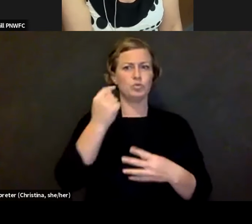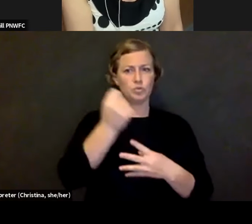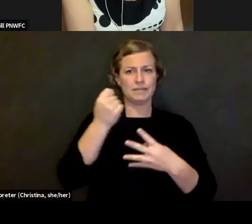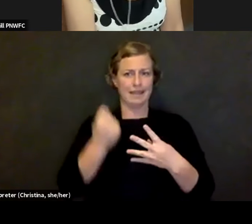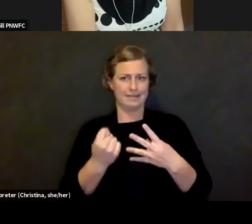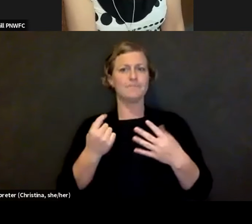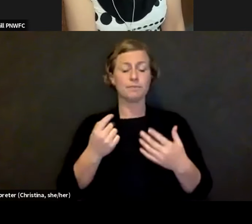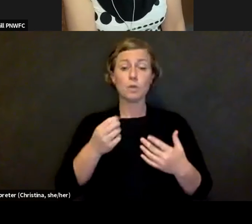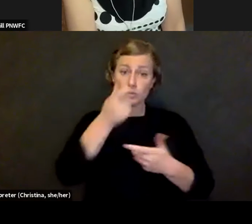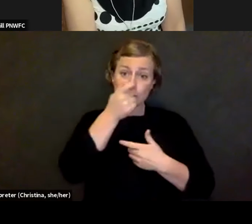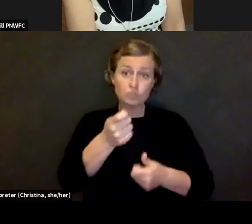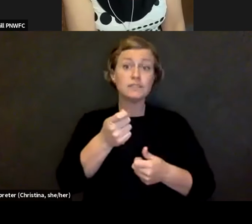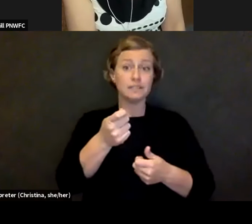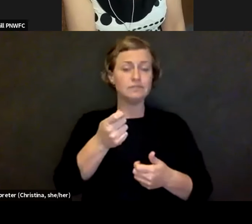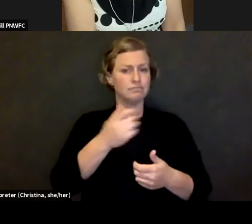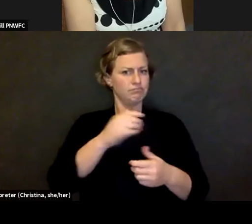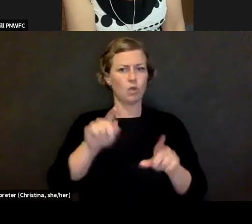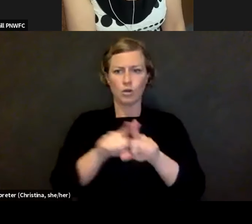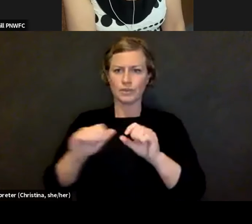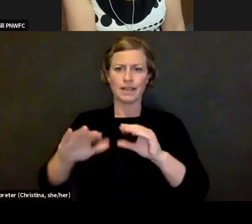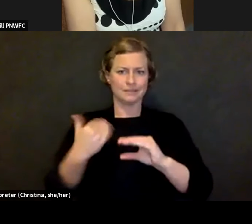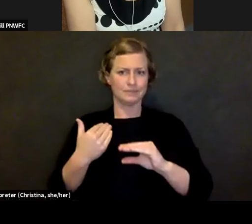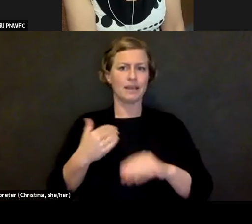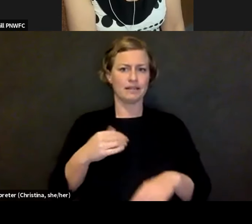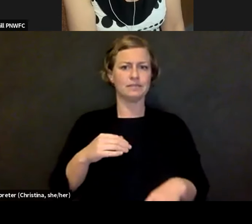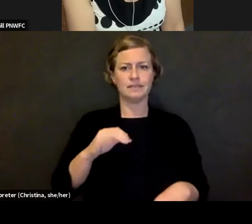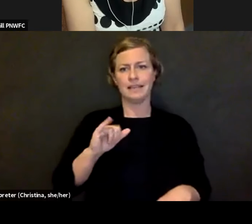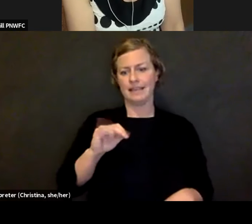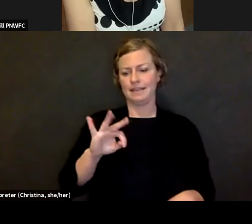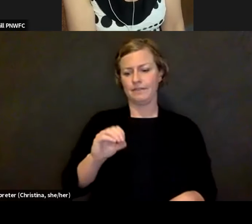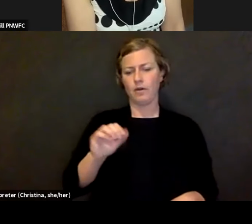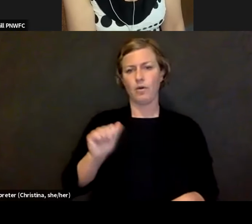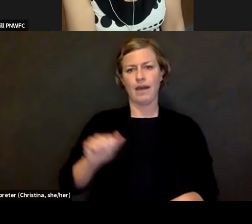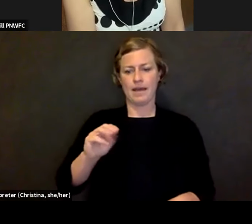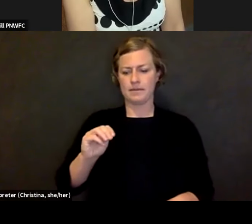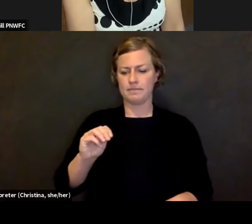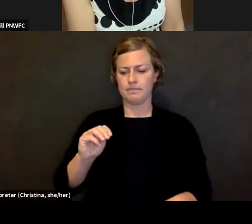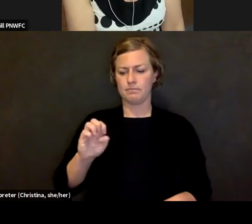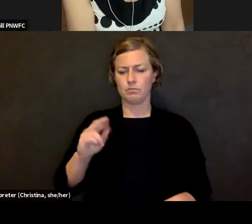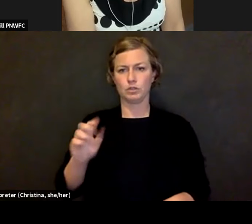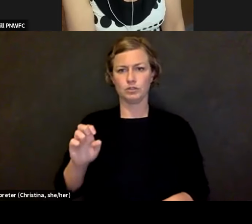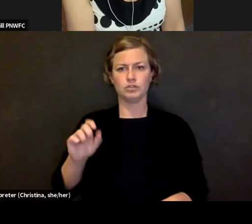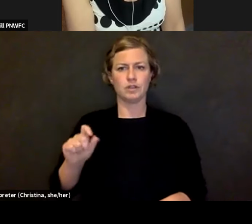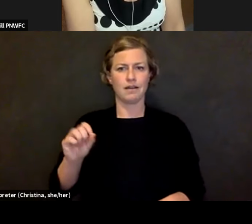those in a short little sprint of advocacy for the month of May. That's on two Tuesdays in this May. If